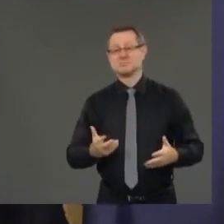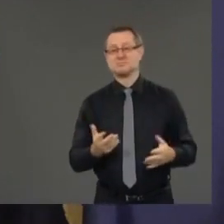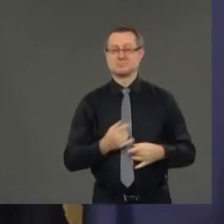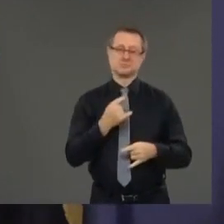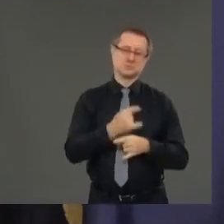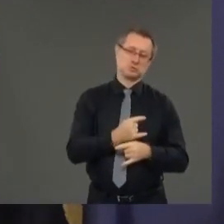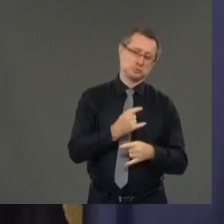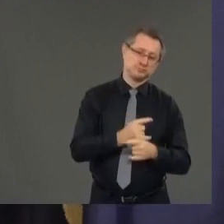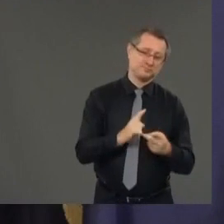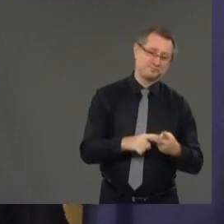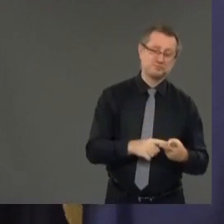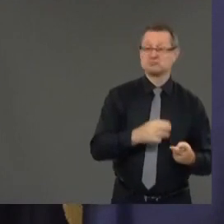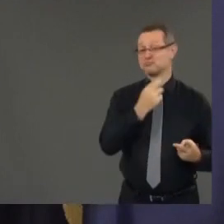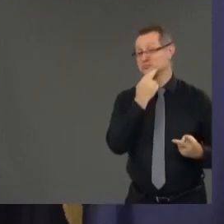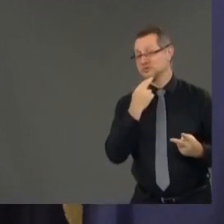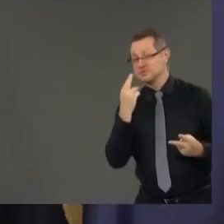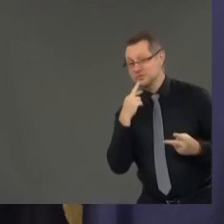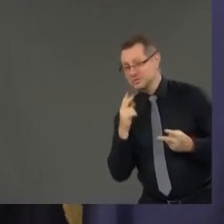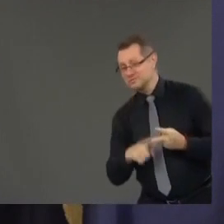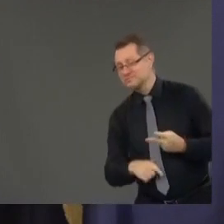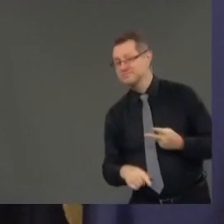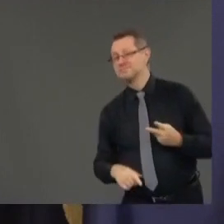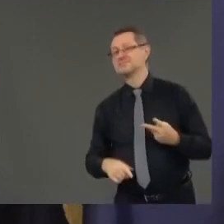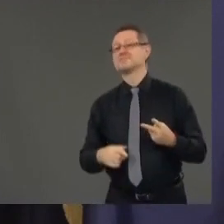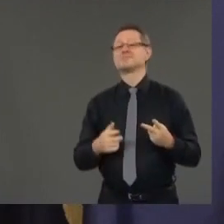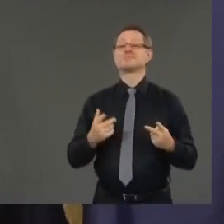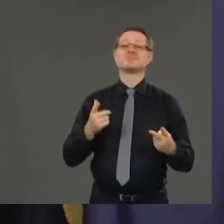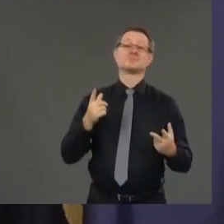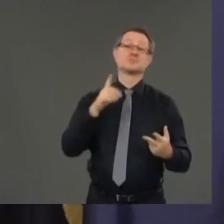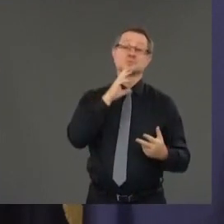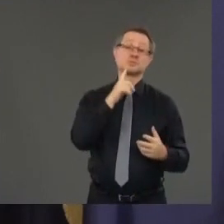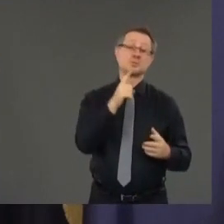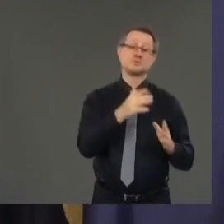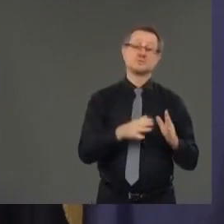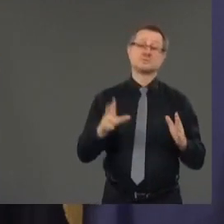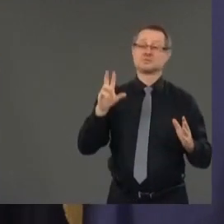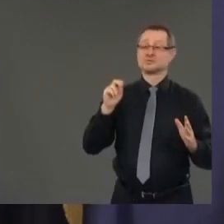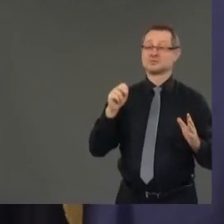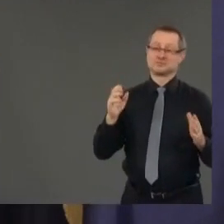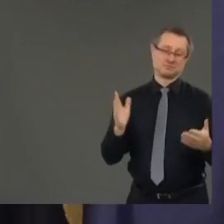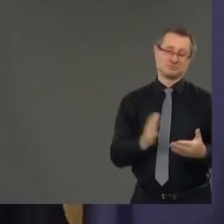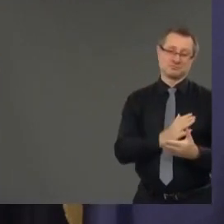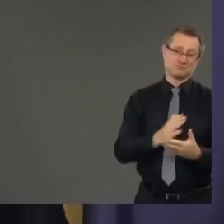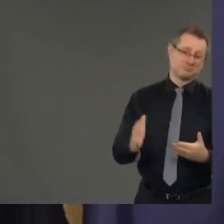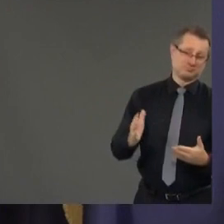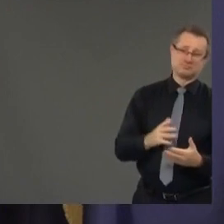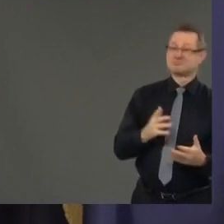POSITIVES. THE MAIN PROBLEMS ARE BARS,